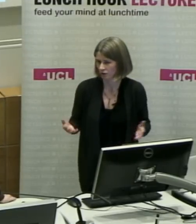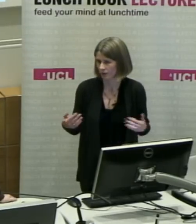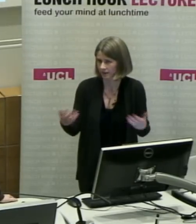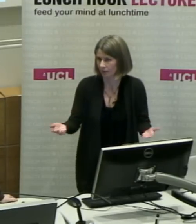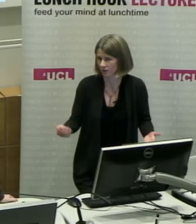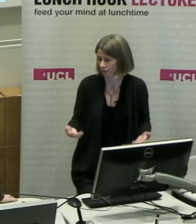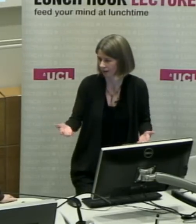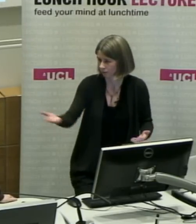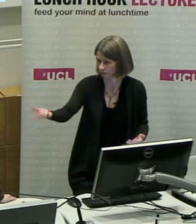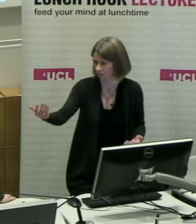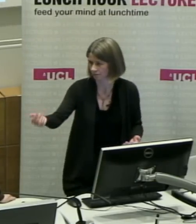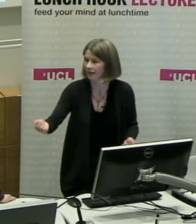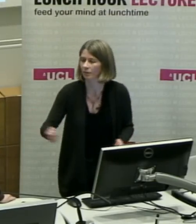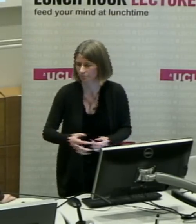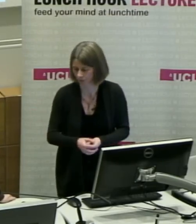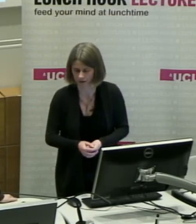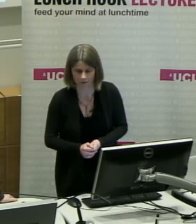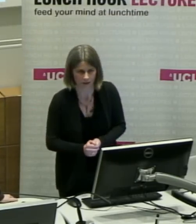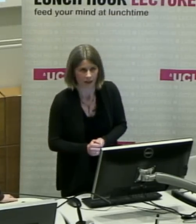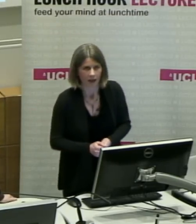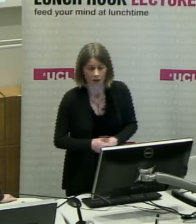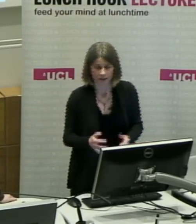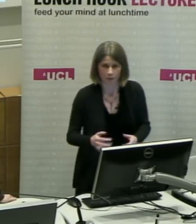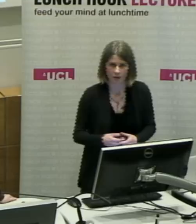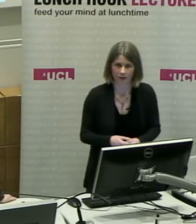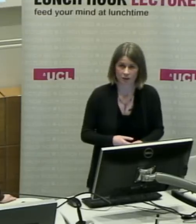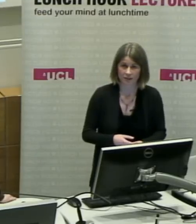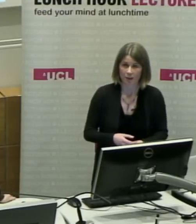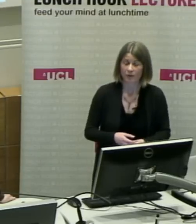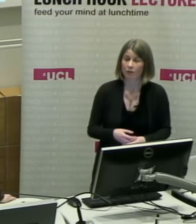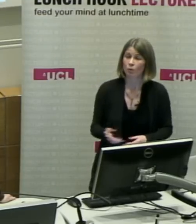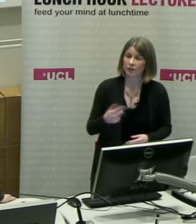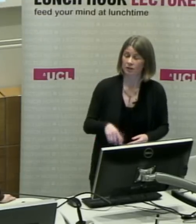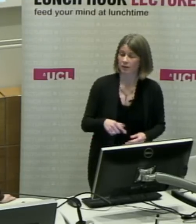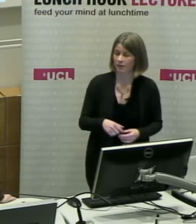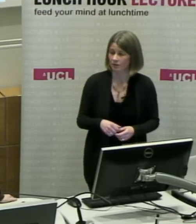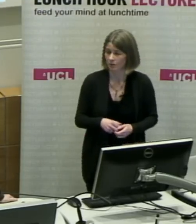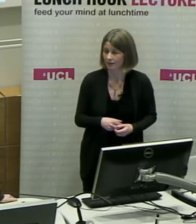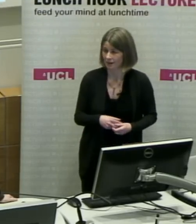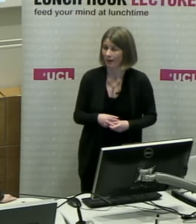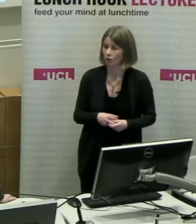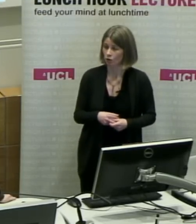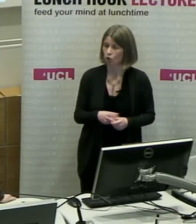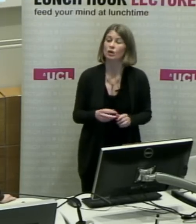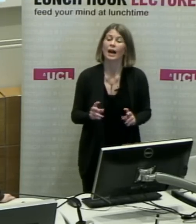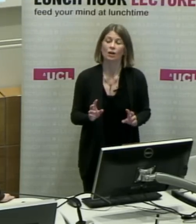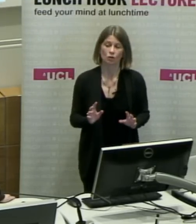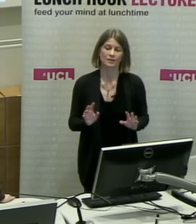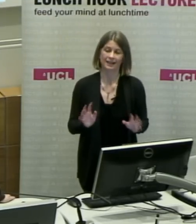It would be the same as a hearing person learning spoken languages. But there are more interesting questions to ask